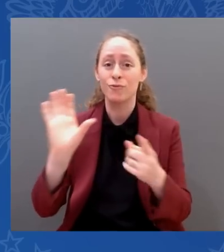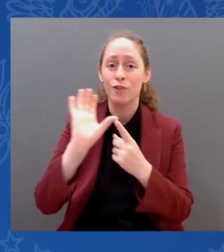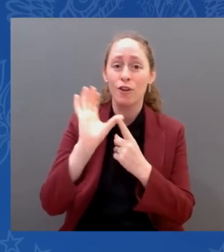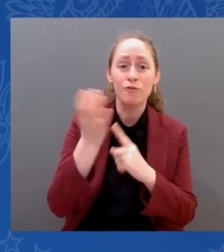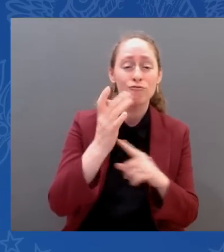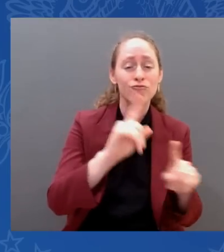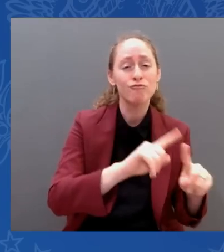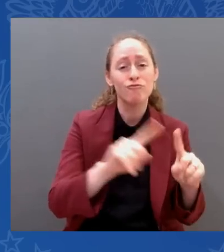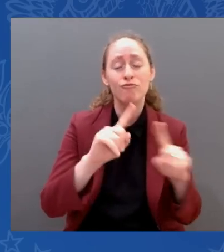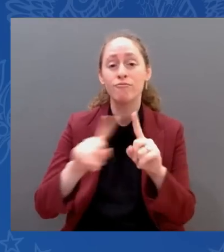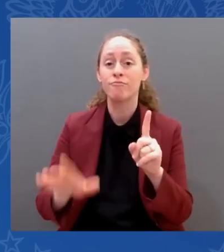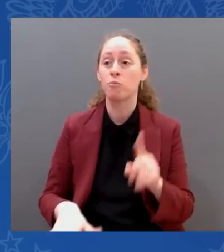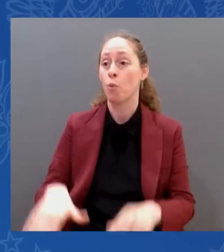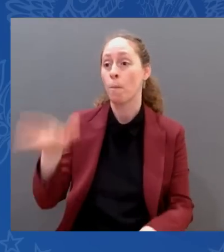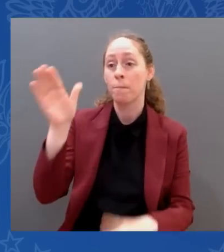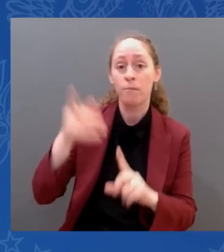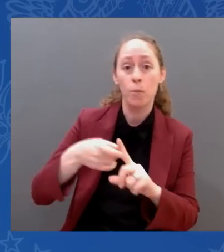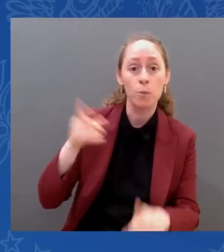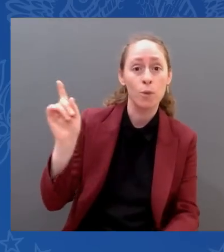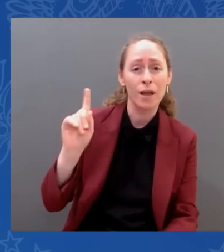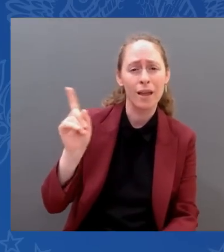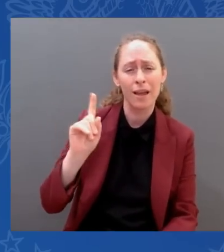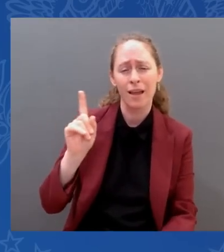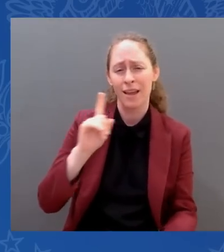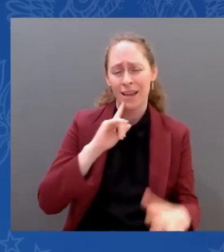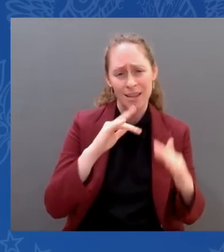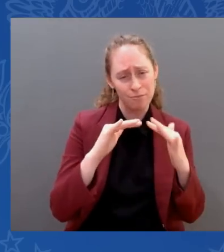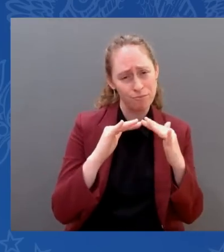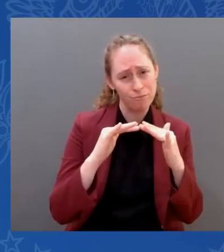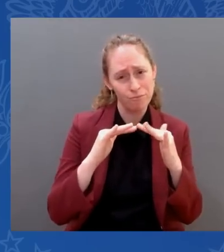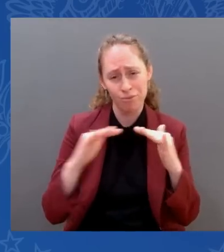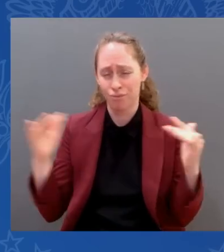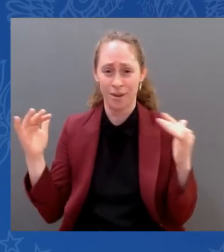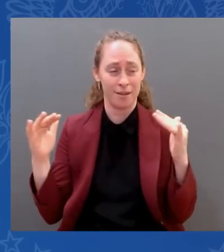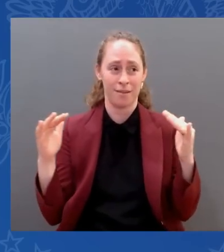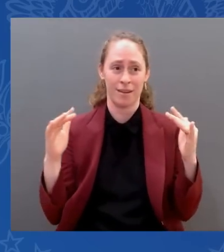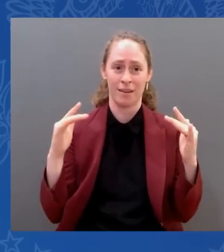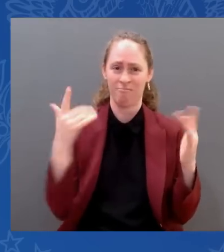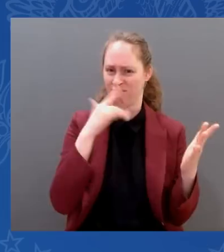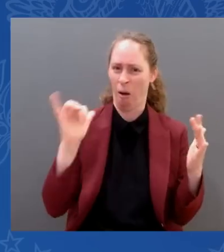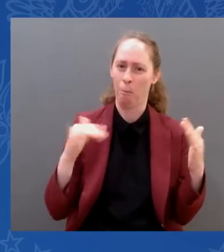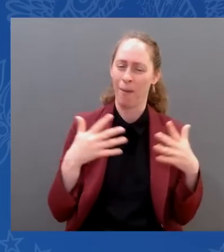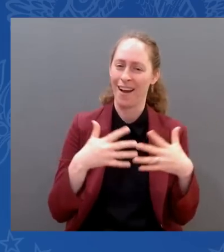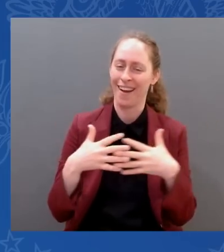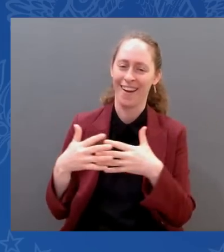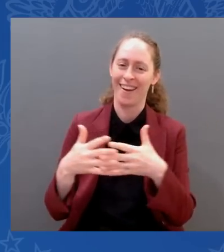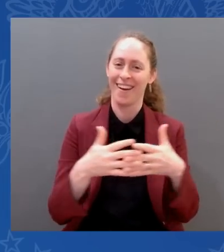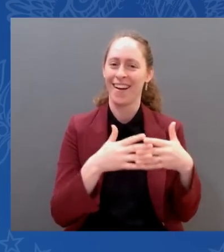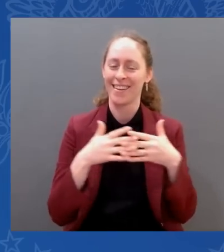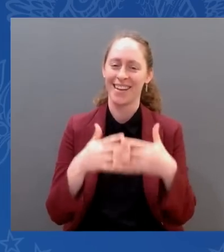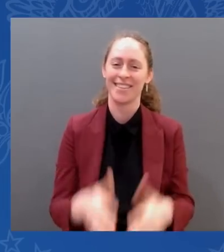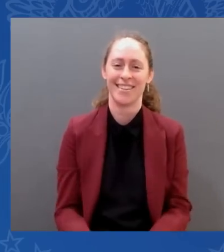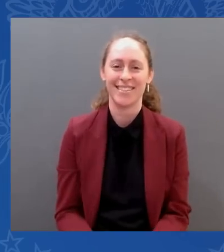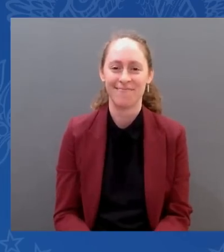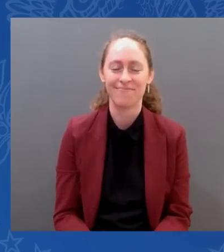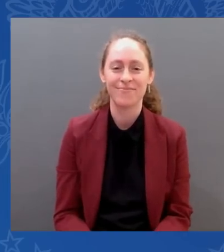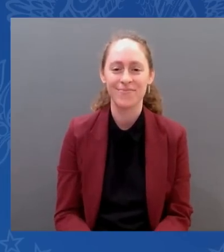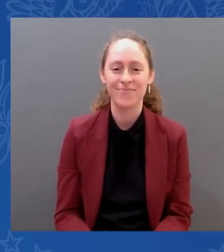Our members are ordinary citizens who do extraordinary work morning